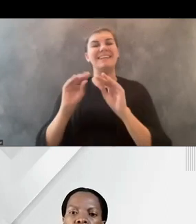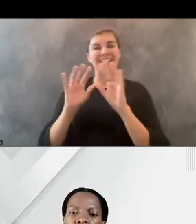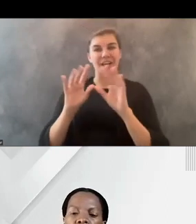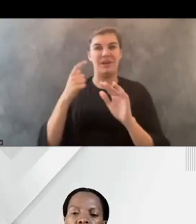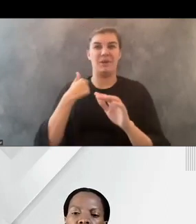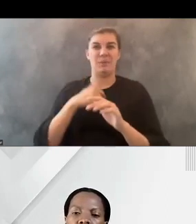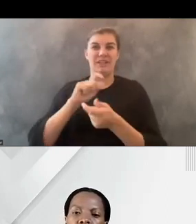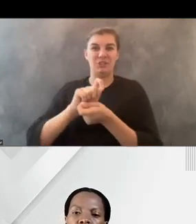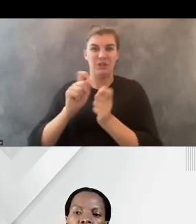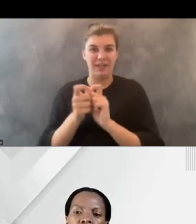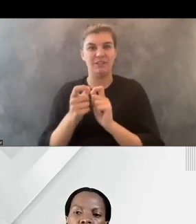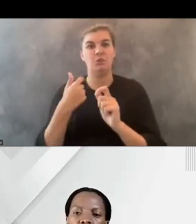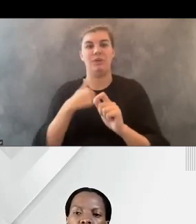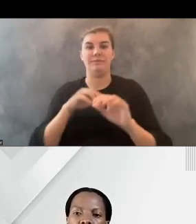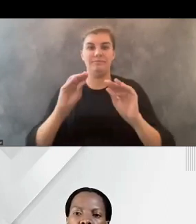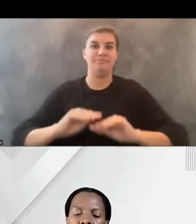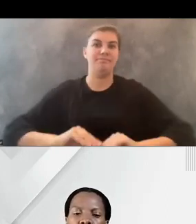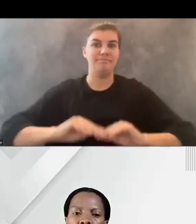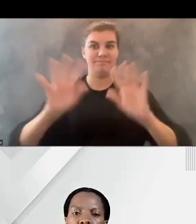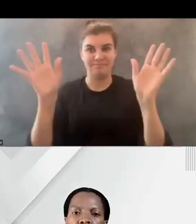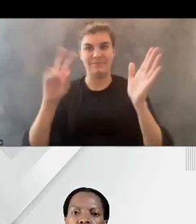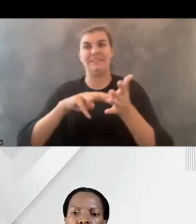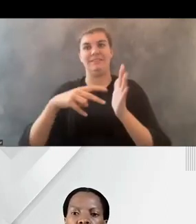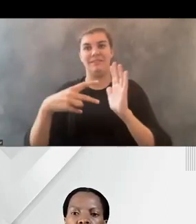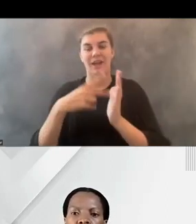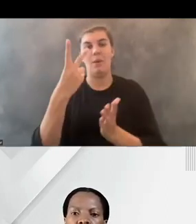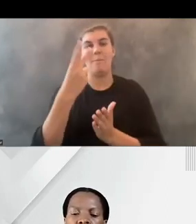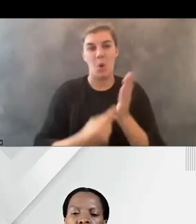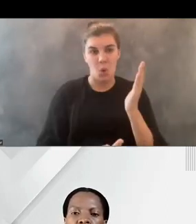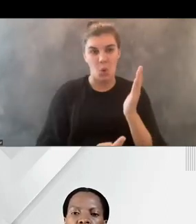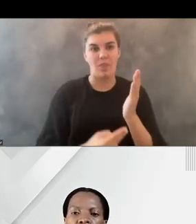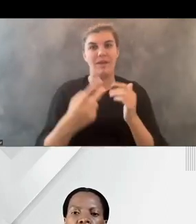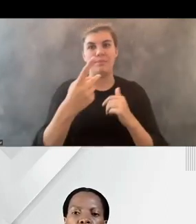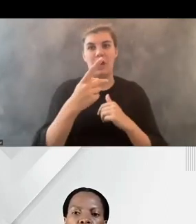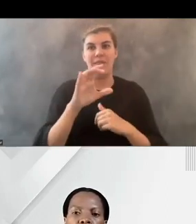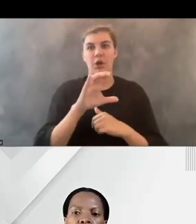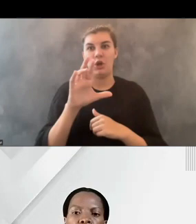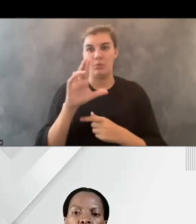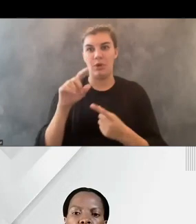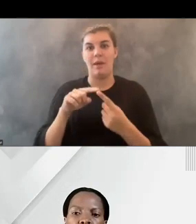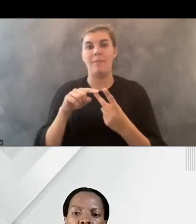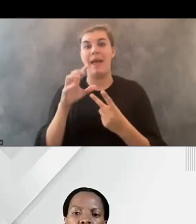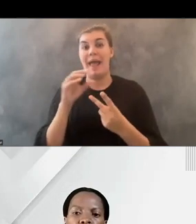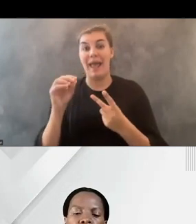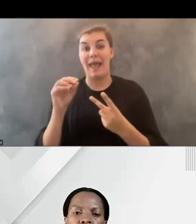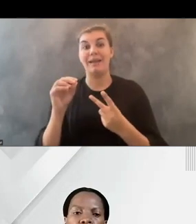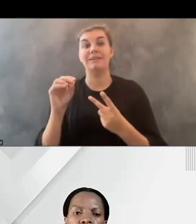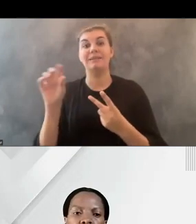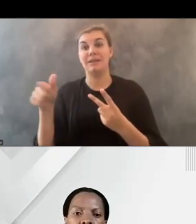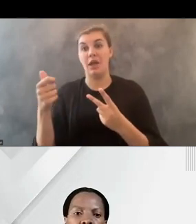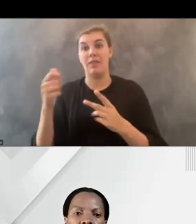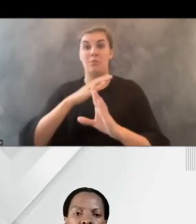we have explicitly defined both parallel curb ramp and perpendicular curb ramp in the final rule.